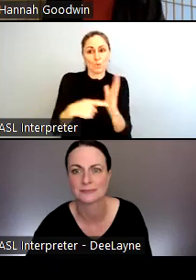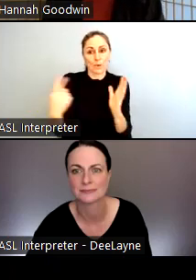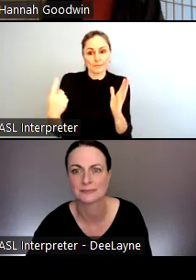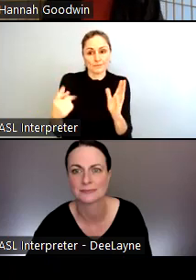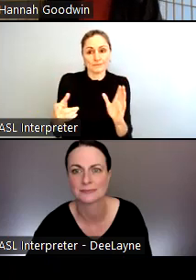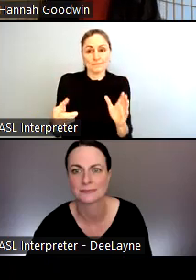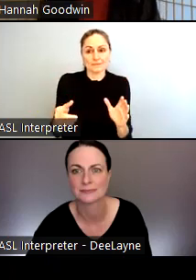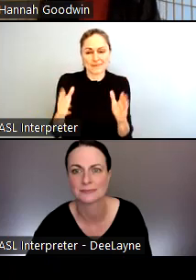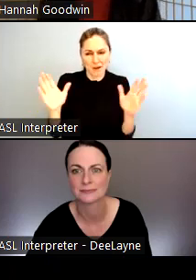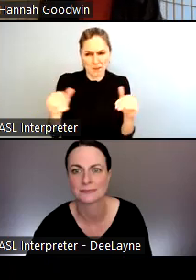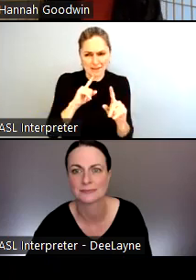I hope that answers your question.